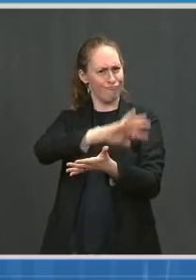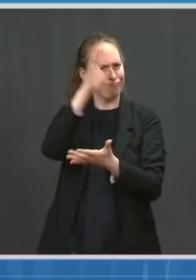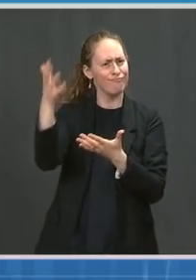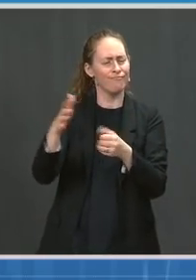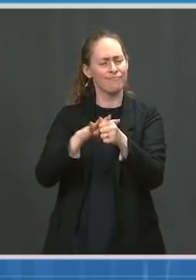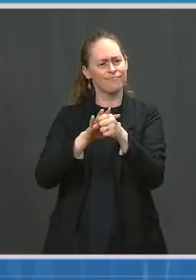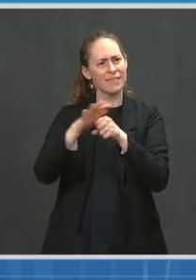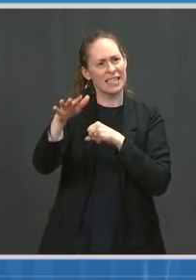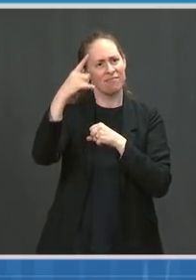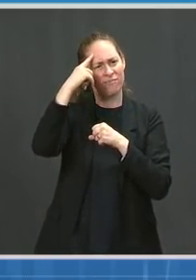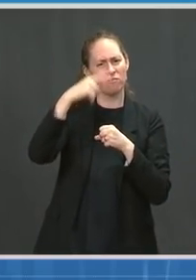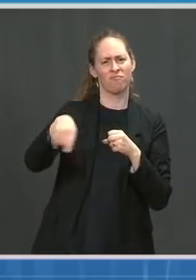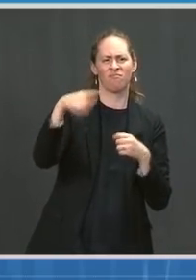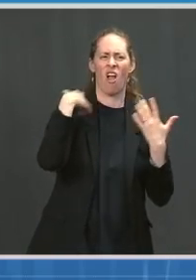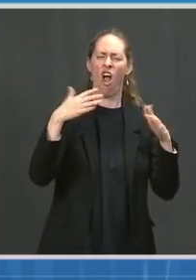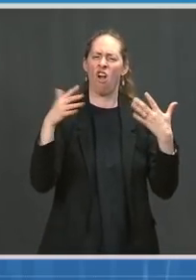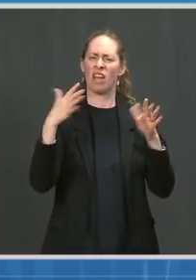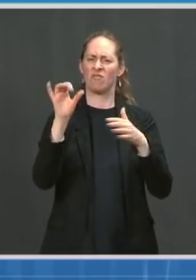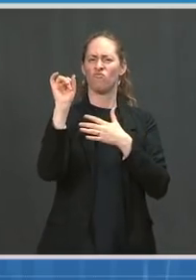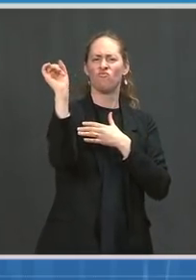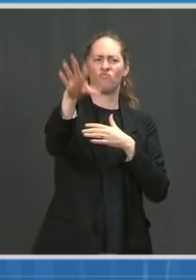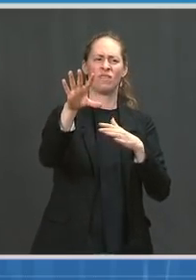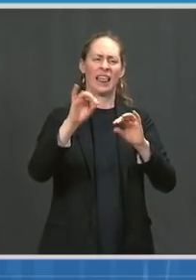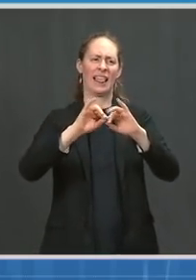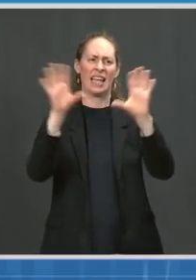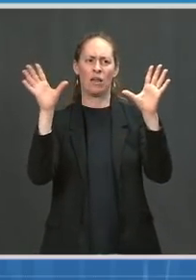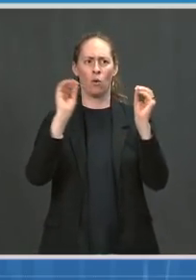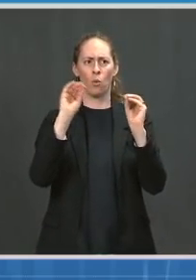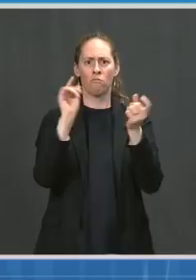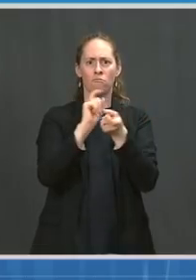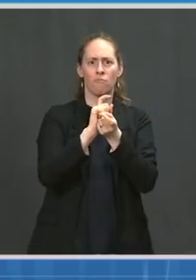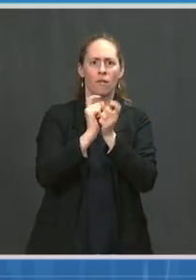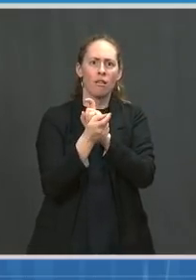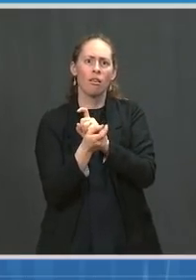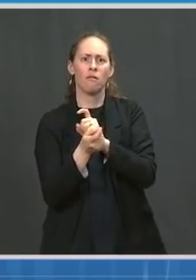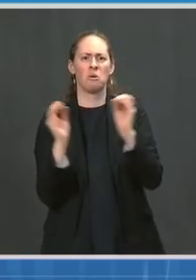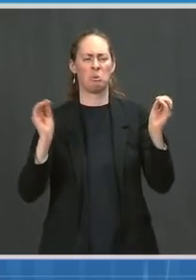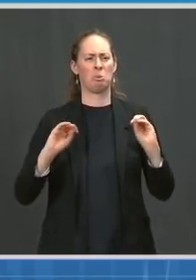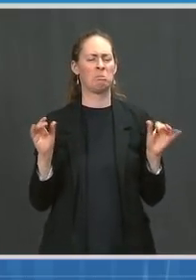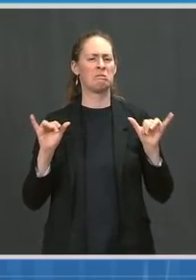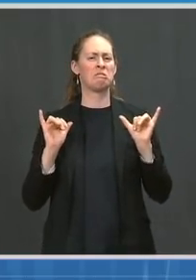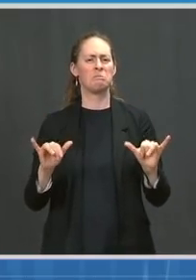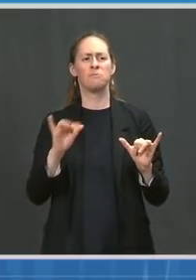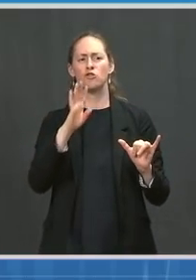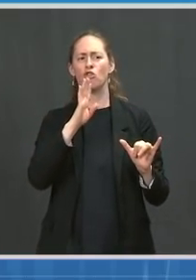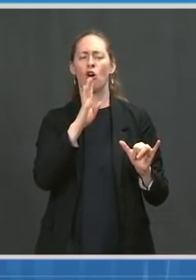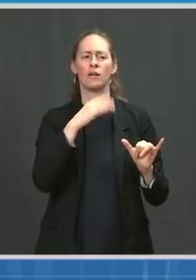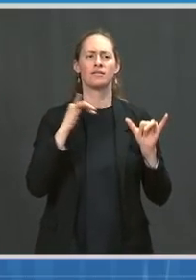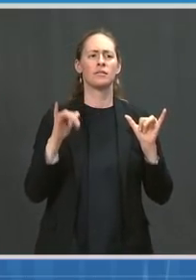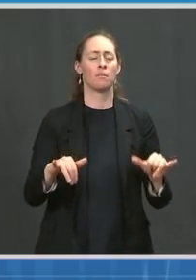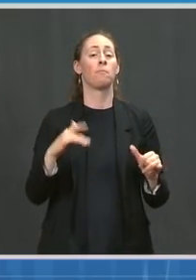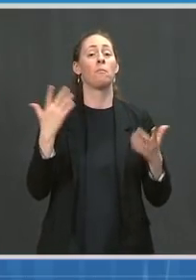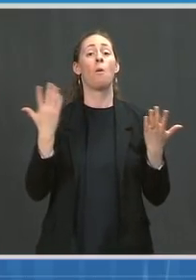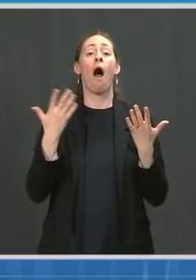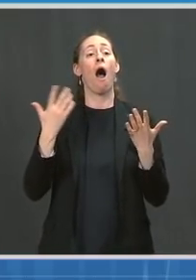and there's been no change in that. What has changed, as I mentioned earlier, is that Pfizer will deliver their 200 million doses